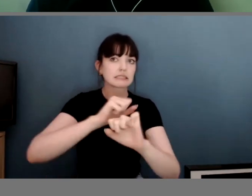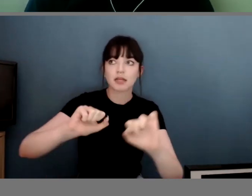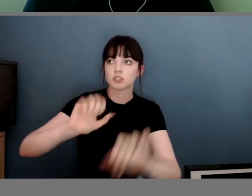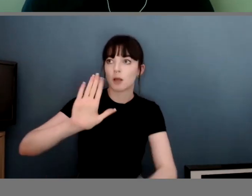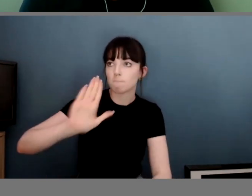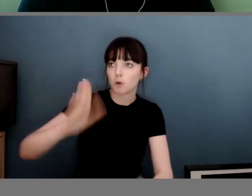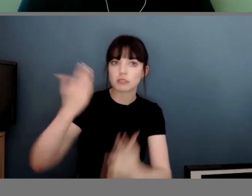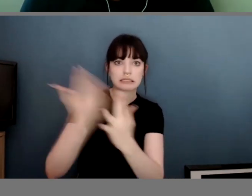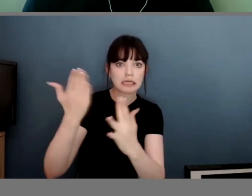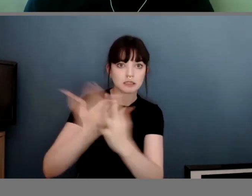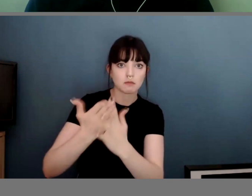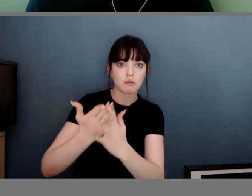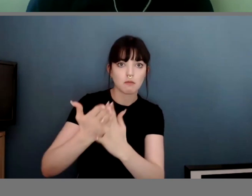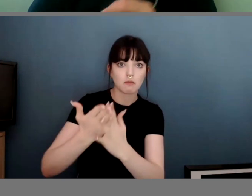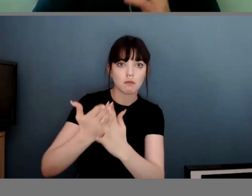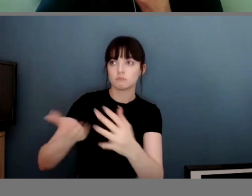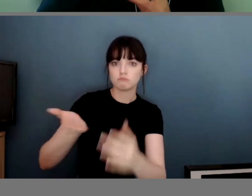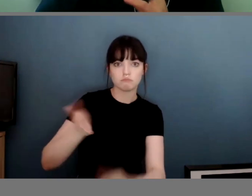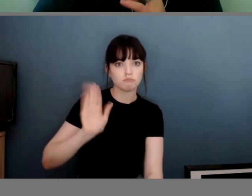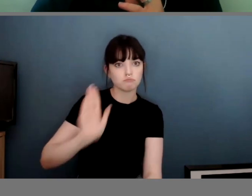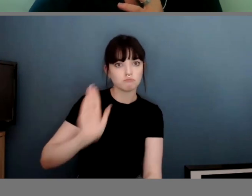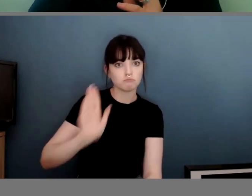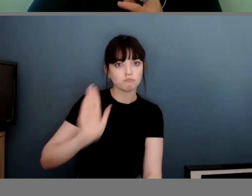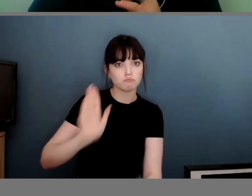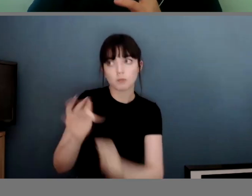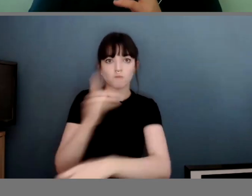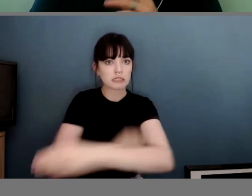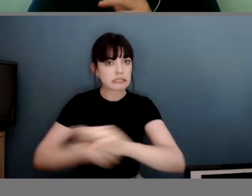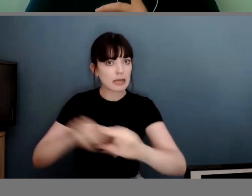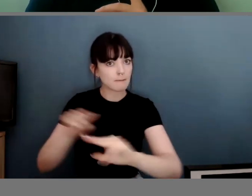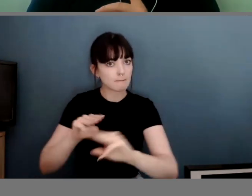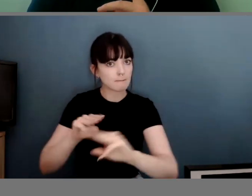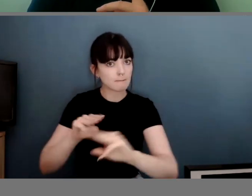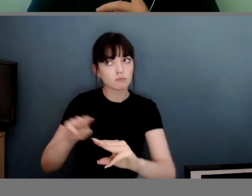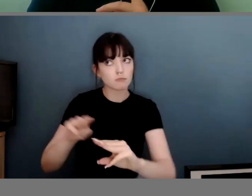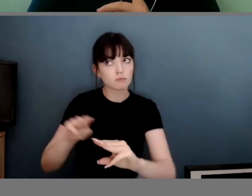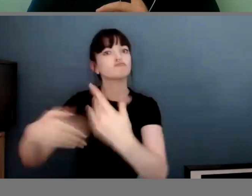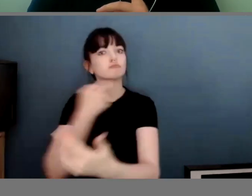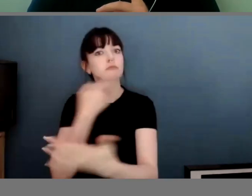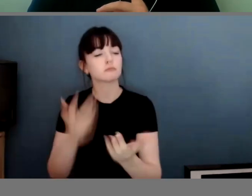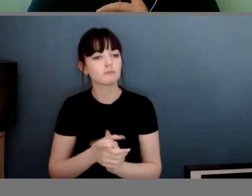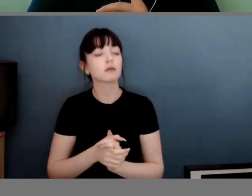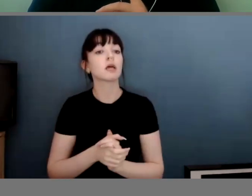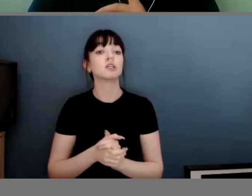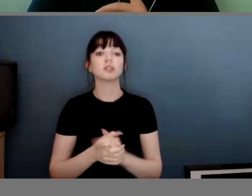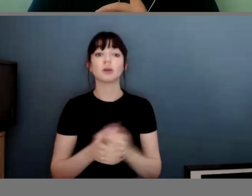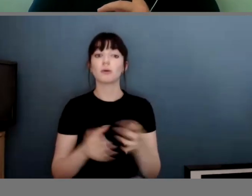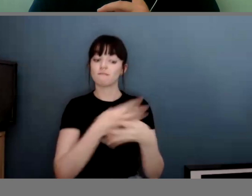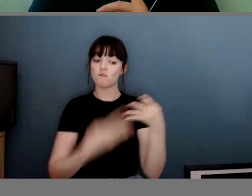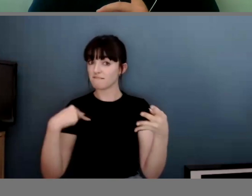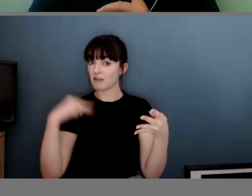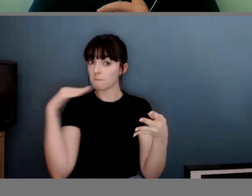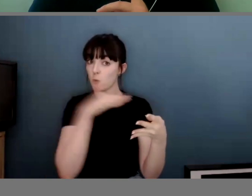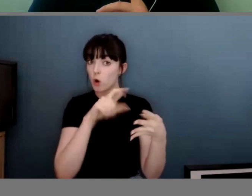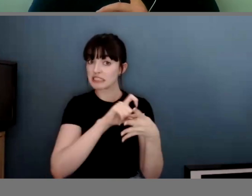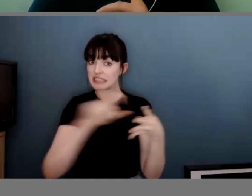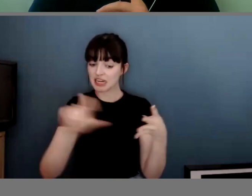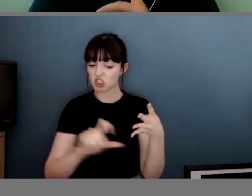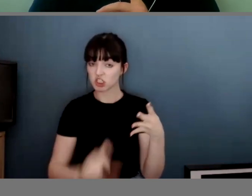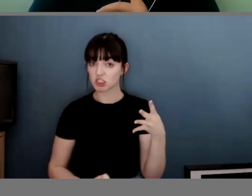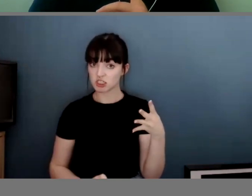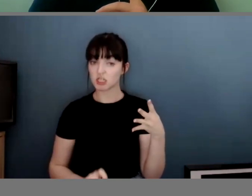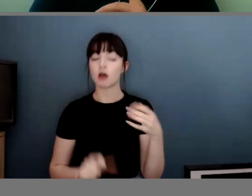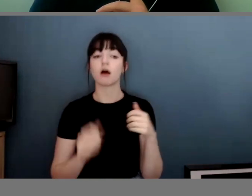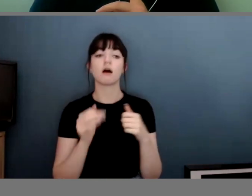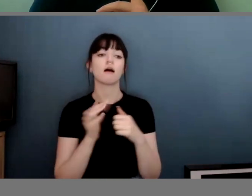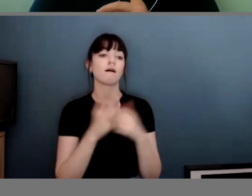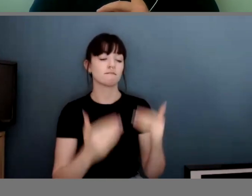to access by that person. So four really important elements there. Four parts of the Disability Act